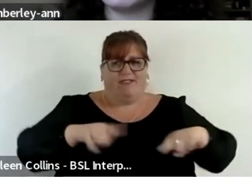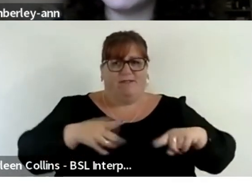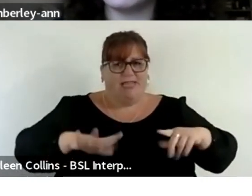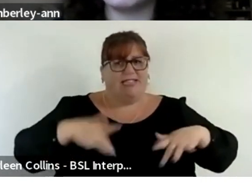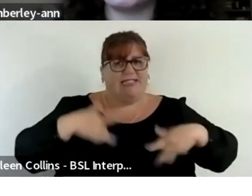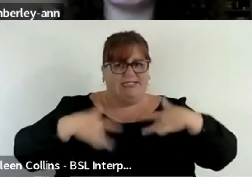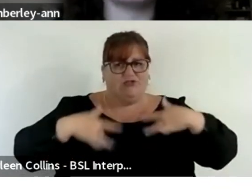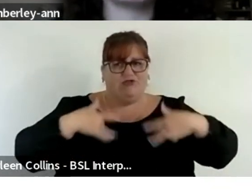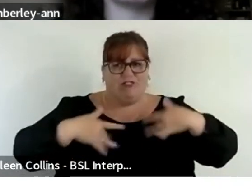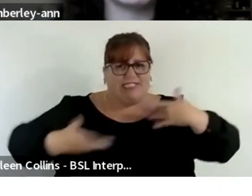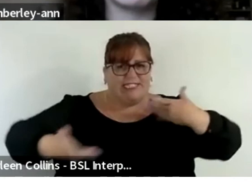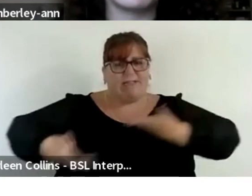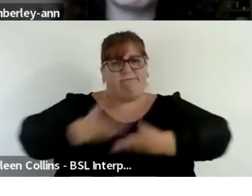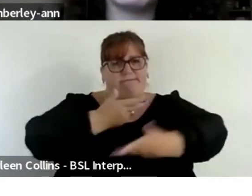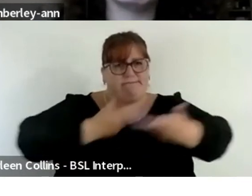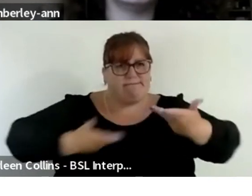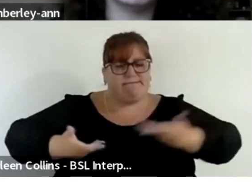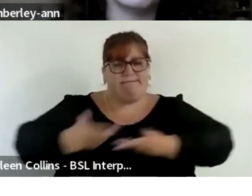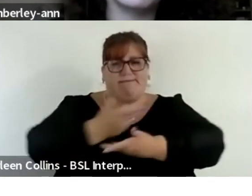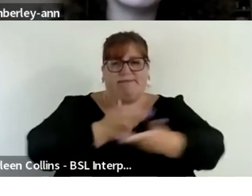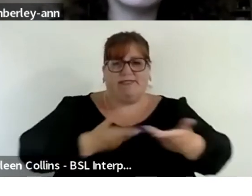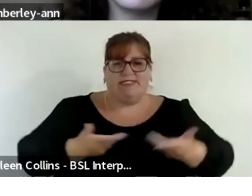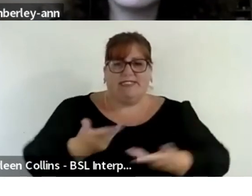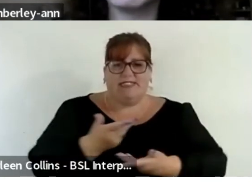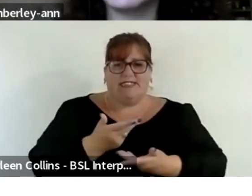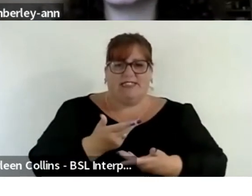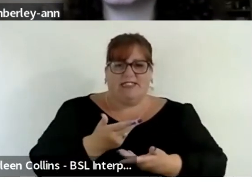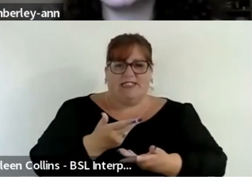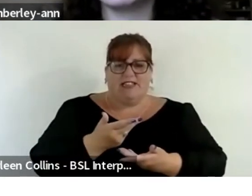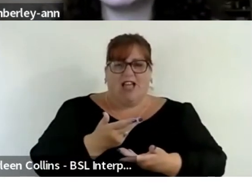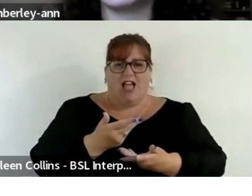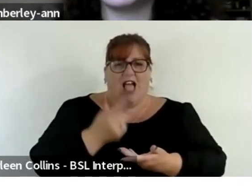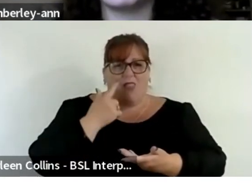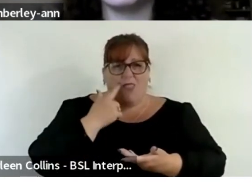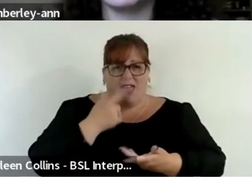I think we were thinking - no, it does he depend on the person's situation.